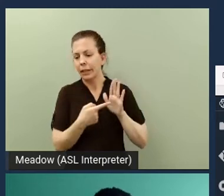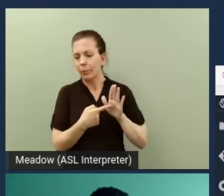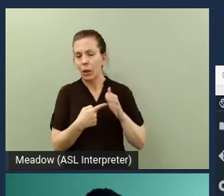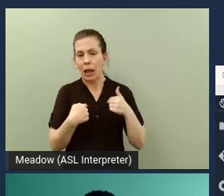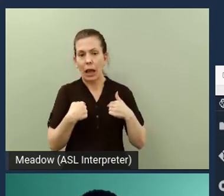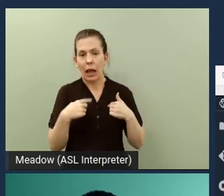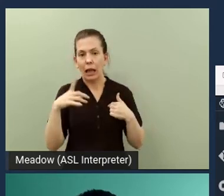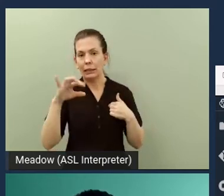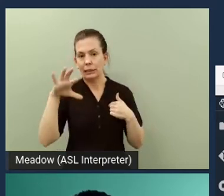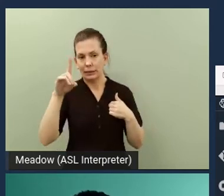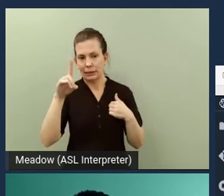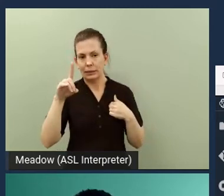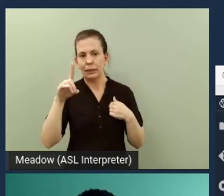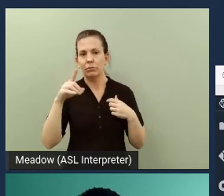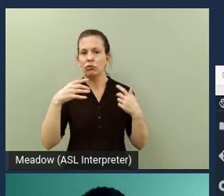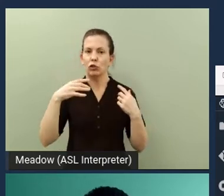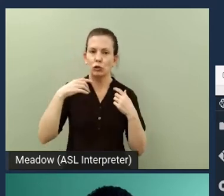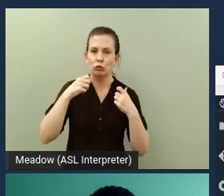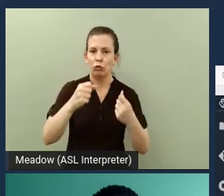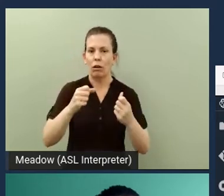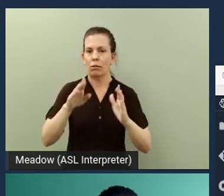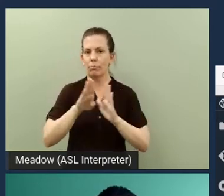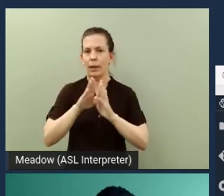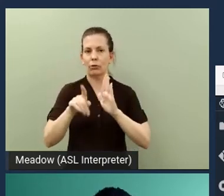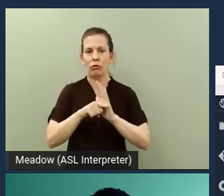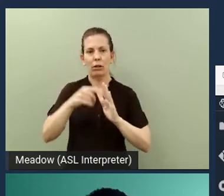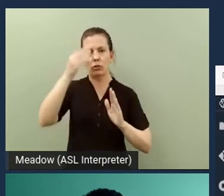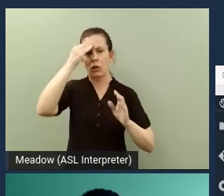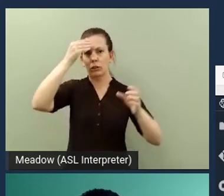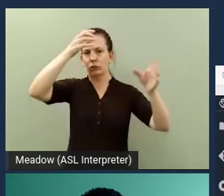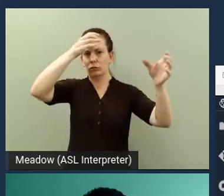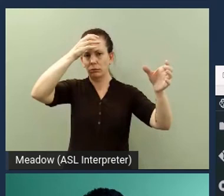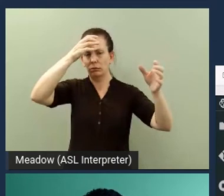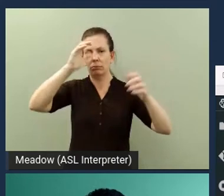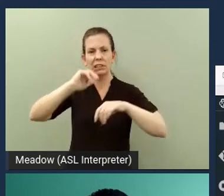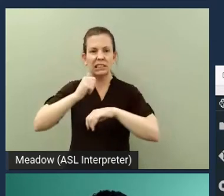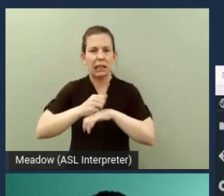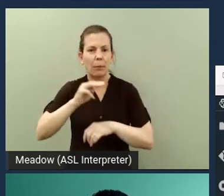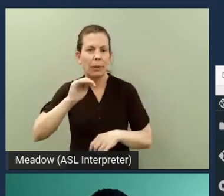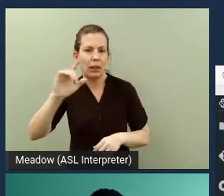have a strong background in, you know, setting up machine learning, like processes